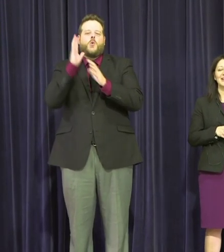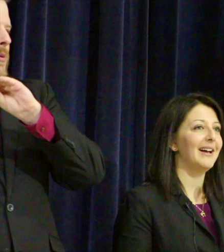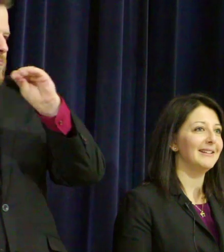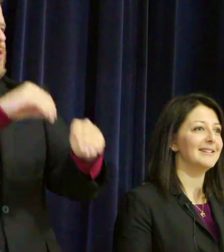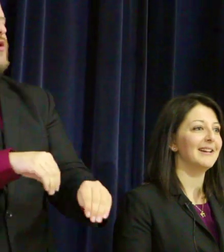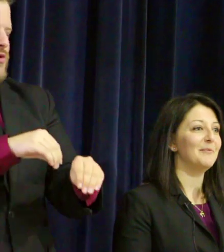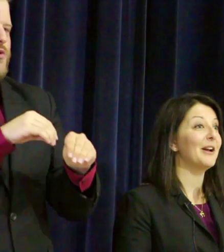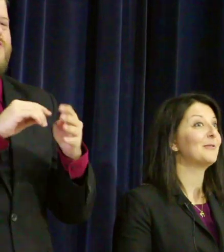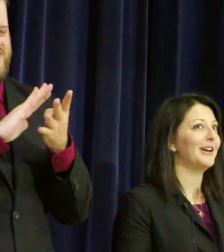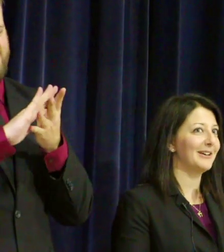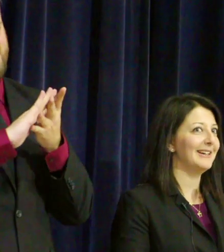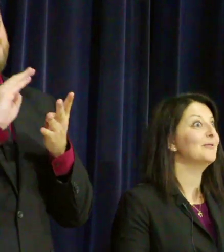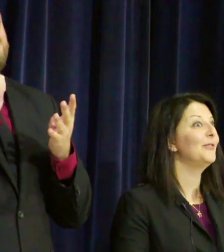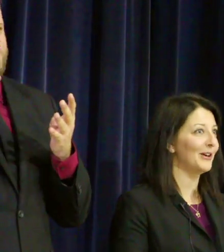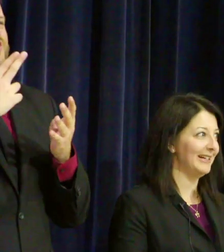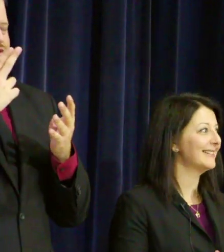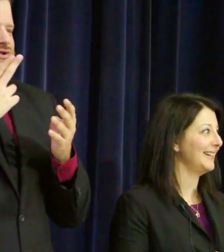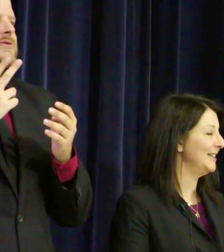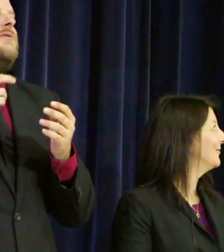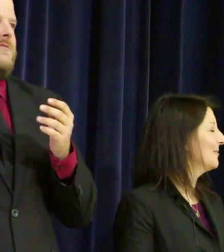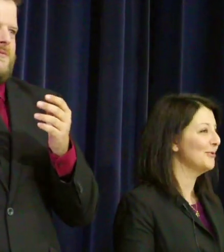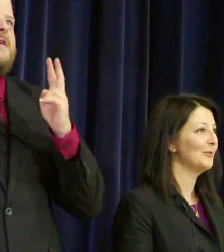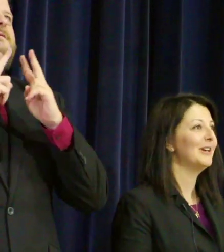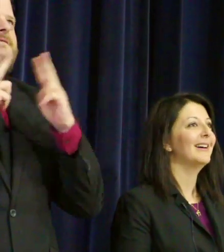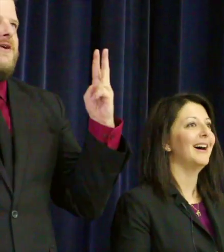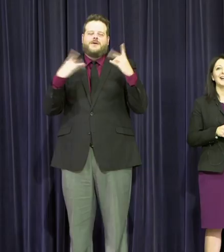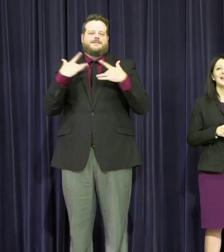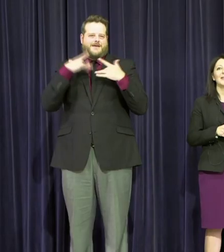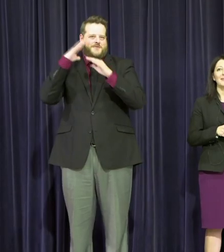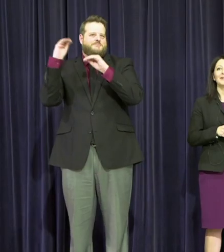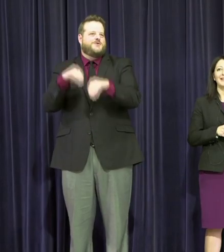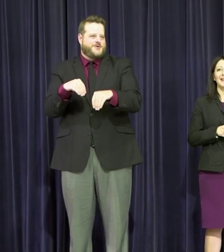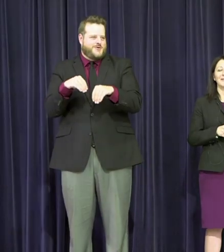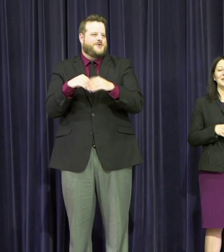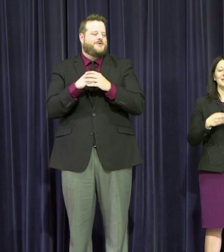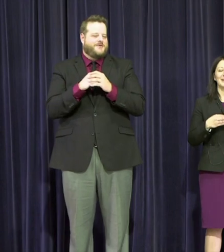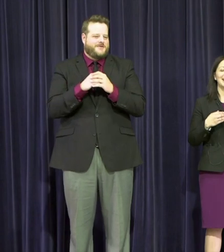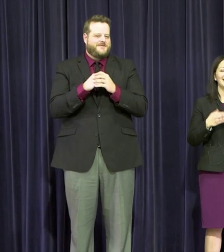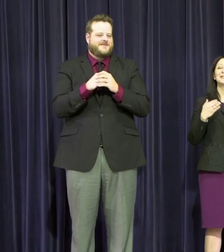They are very, very excited for the move.